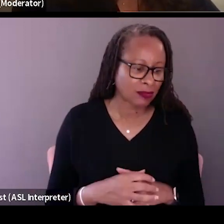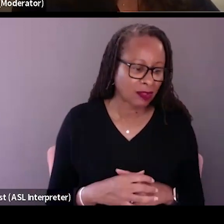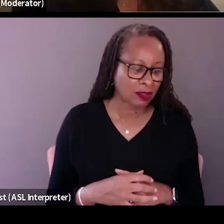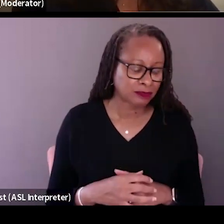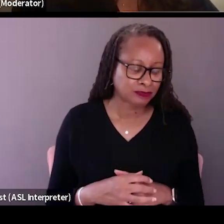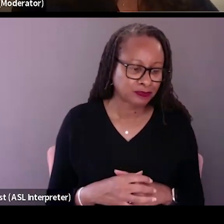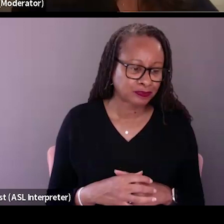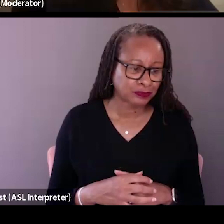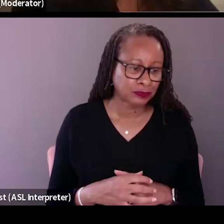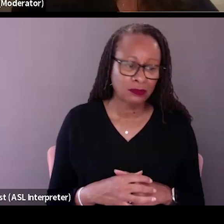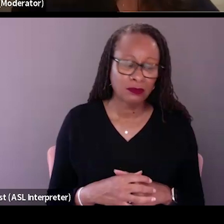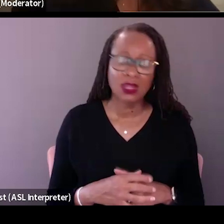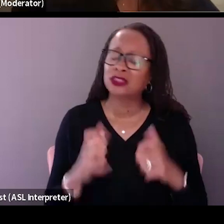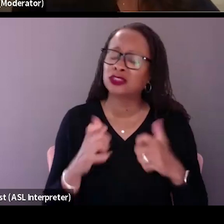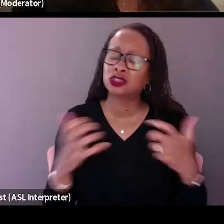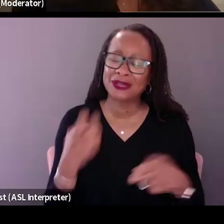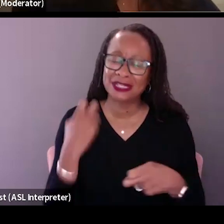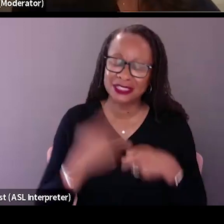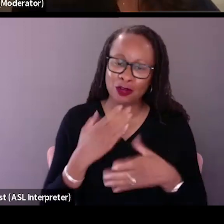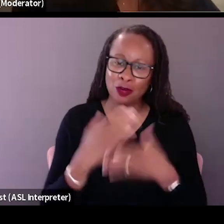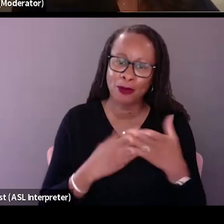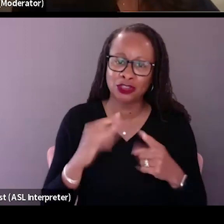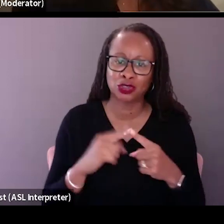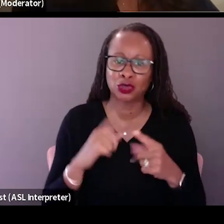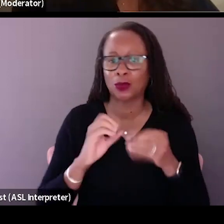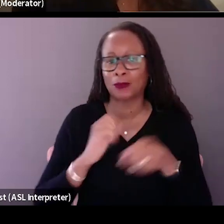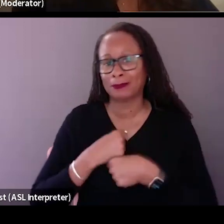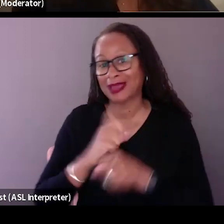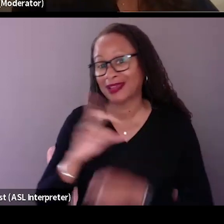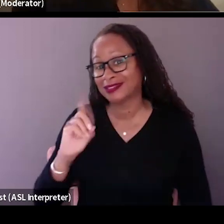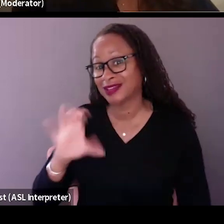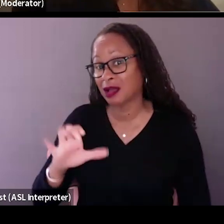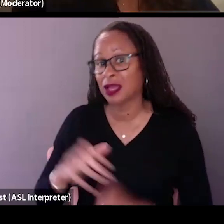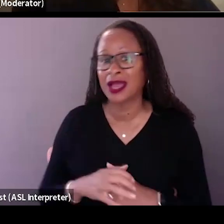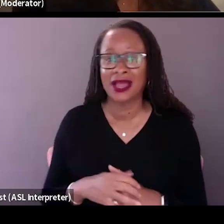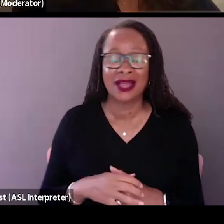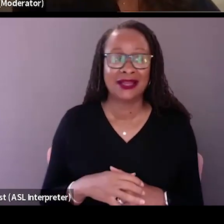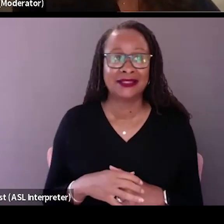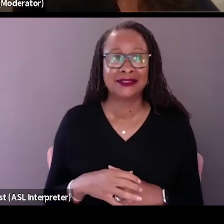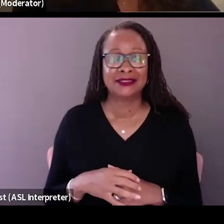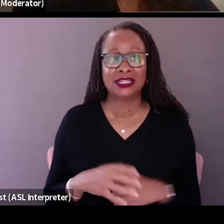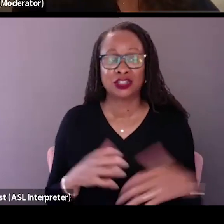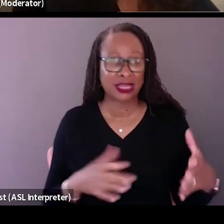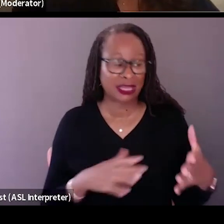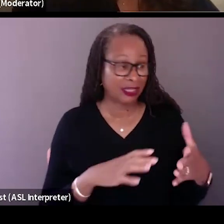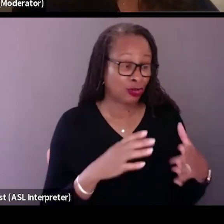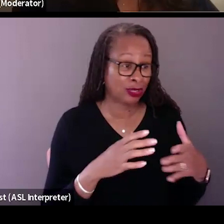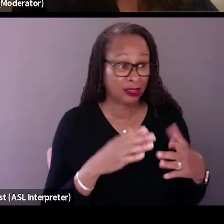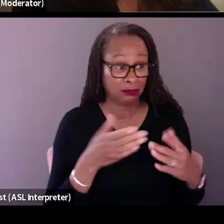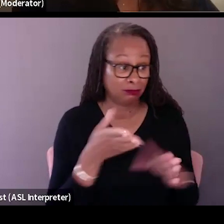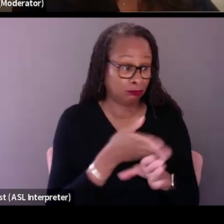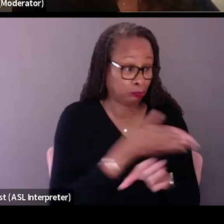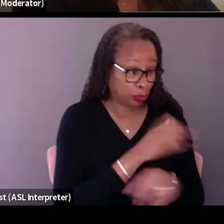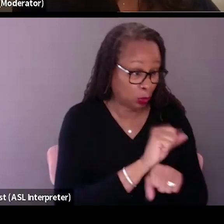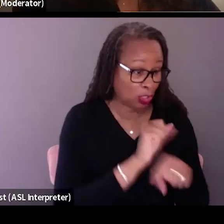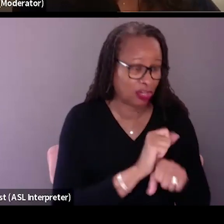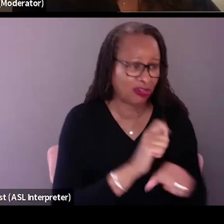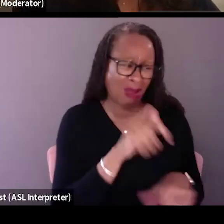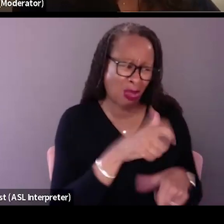in making a documentary, you're always like, this is the hardest part and then you're like in post and you're like, that's our, you know, whatever it is. But, you know, really getting these kids on board